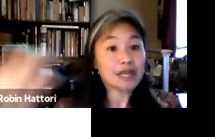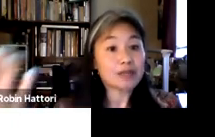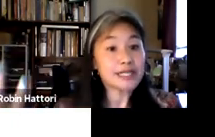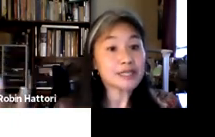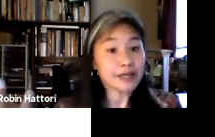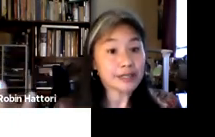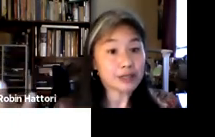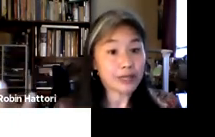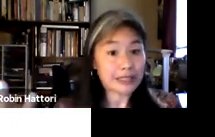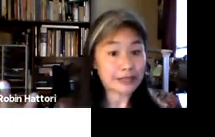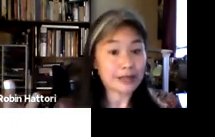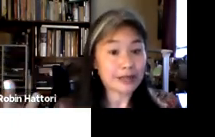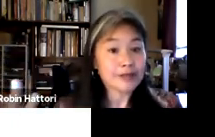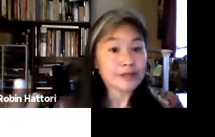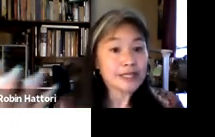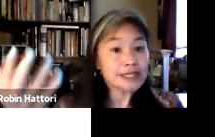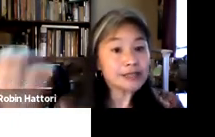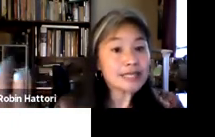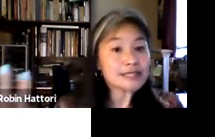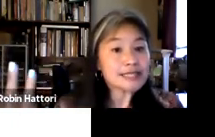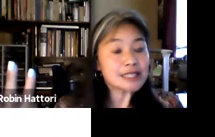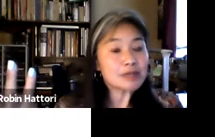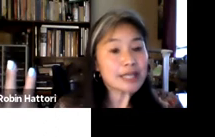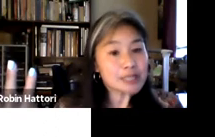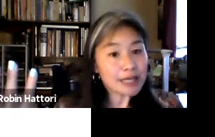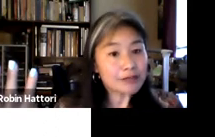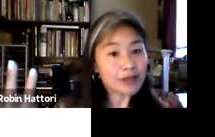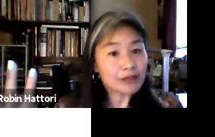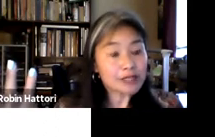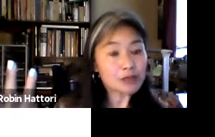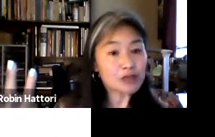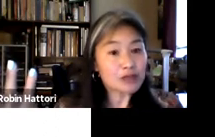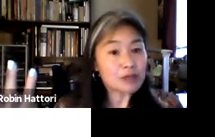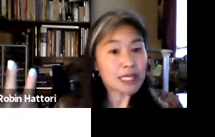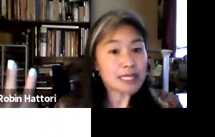to the Pacific. And for my grandmother, she now you know,